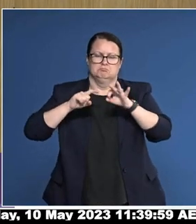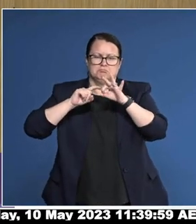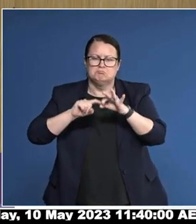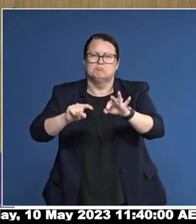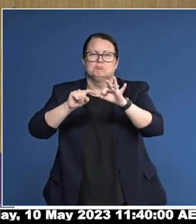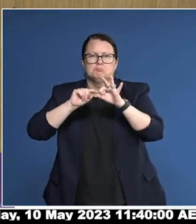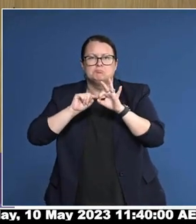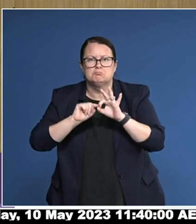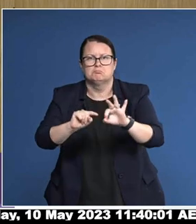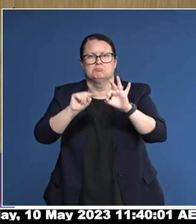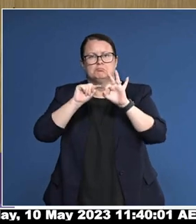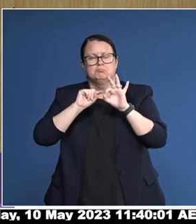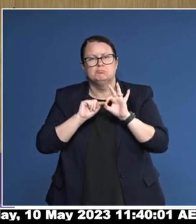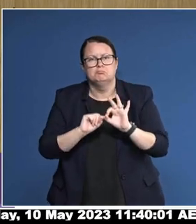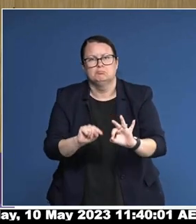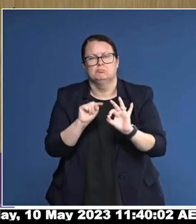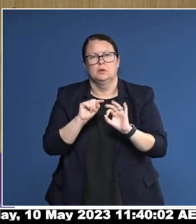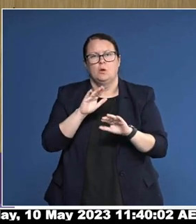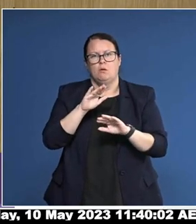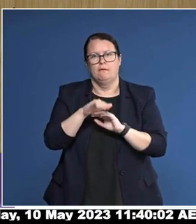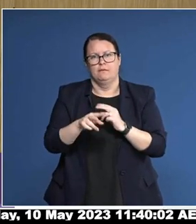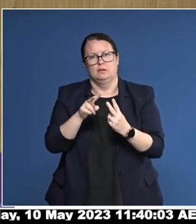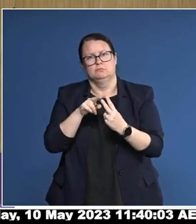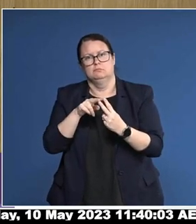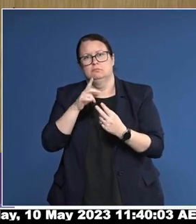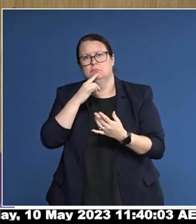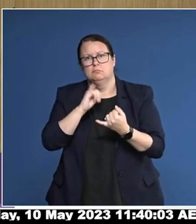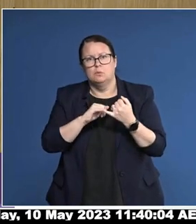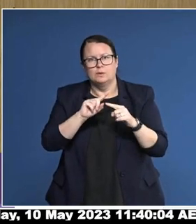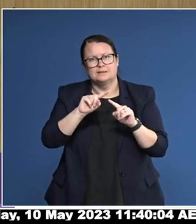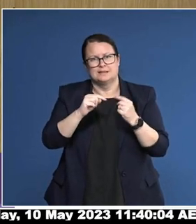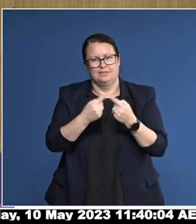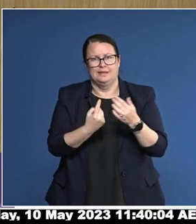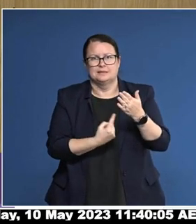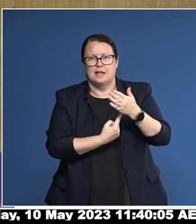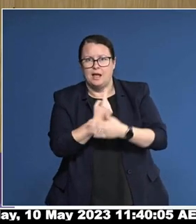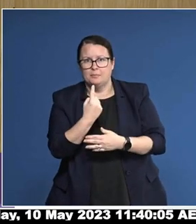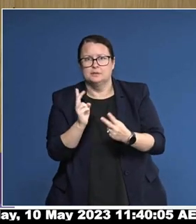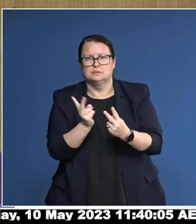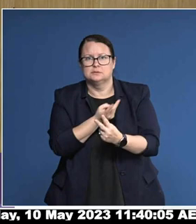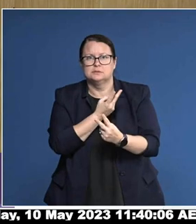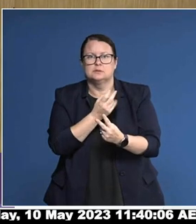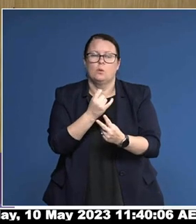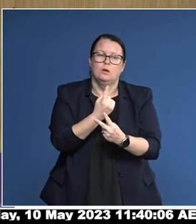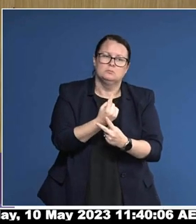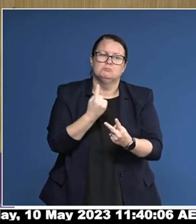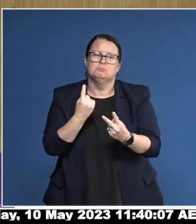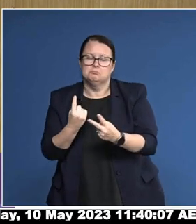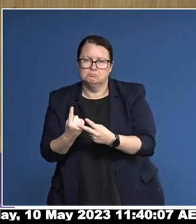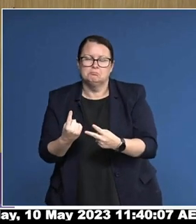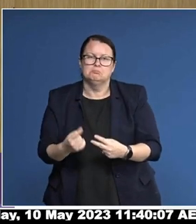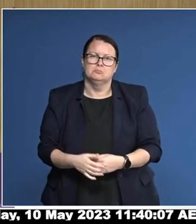the boys, one or both, with their - with the concerns that the school was seeing